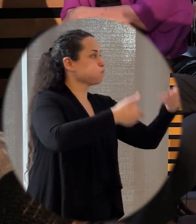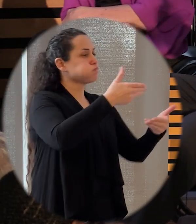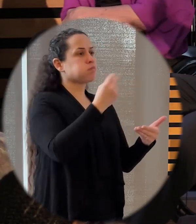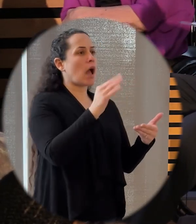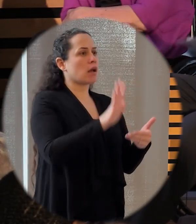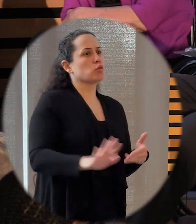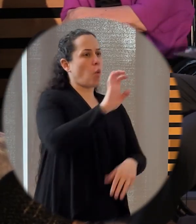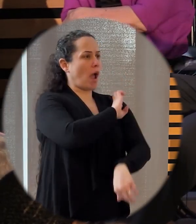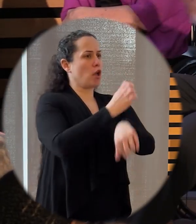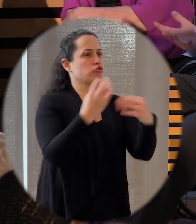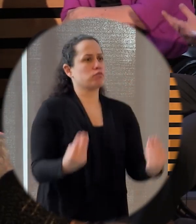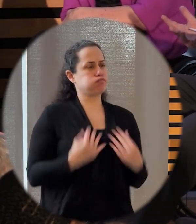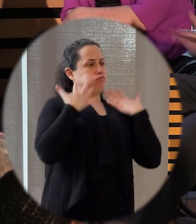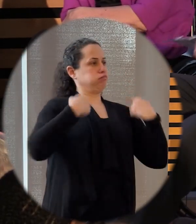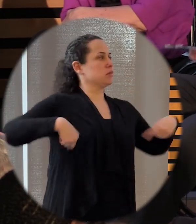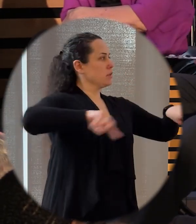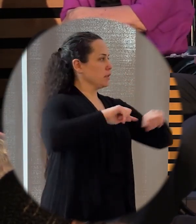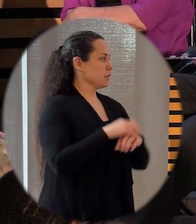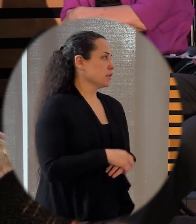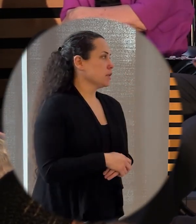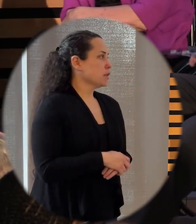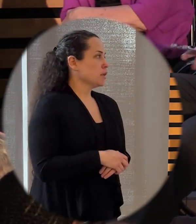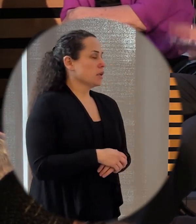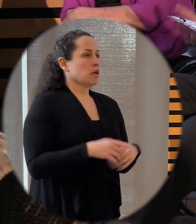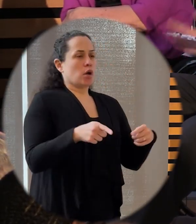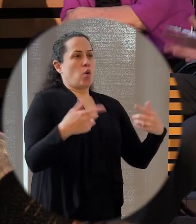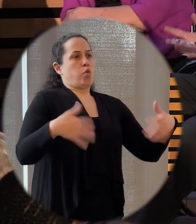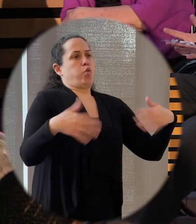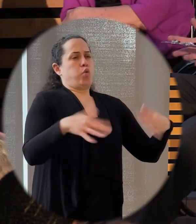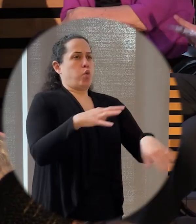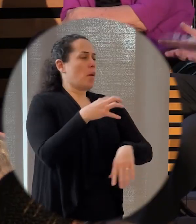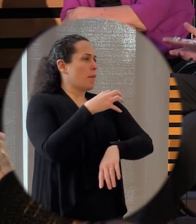feel the energy from all of you as we do that. This has been a wonderfully powerful beginning